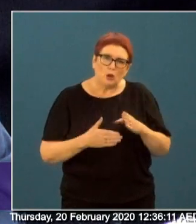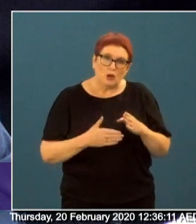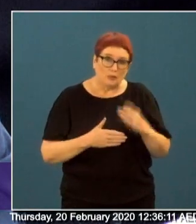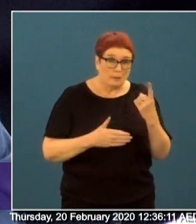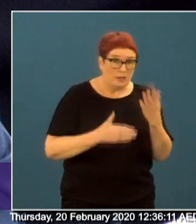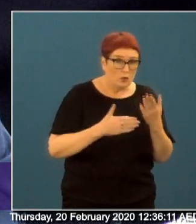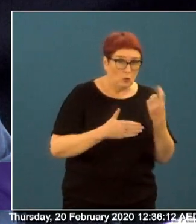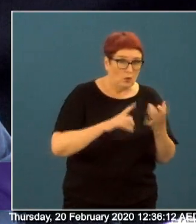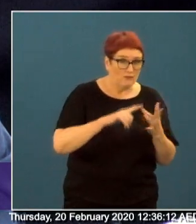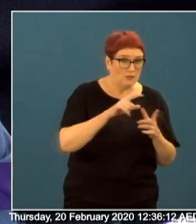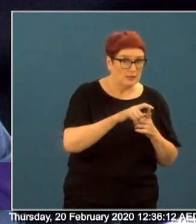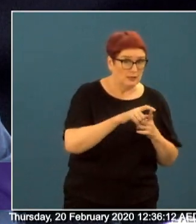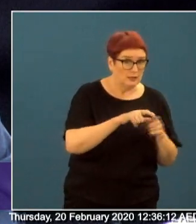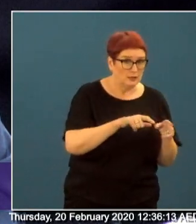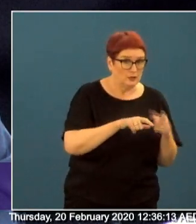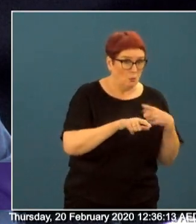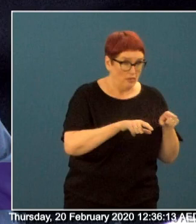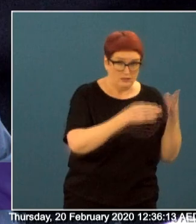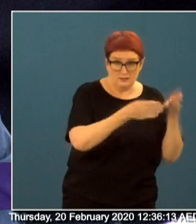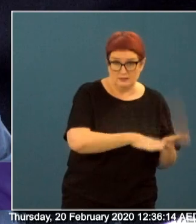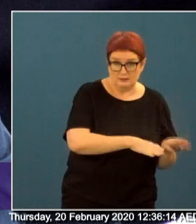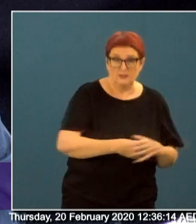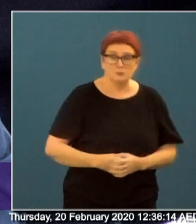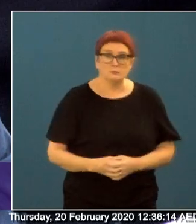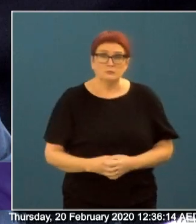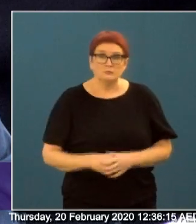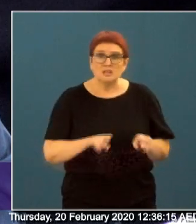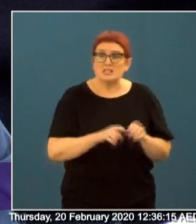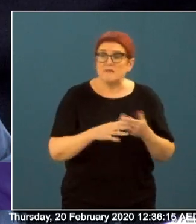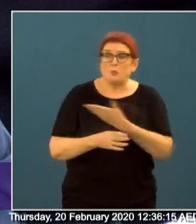are very similar to the profile of causes in the general population